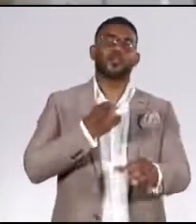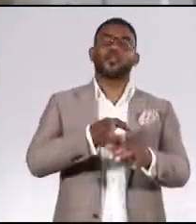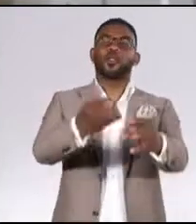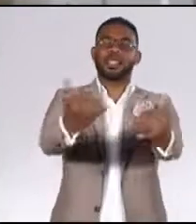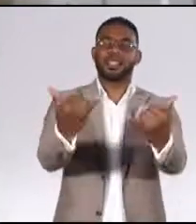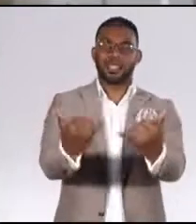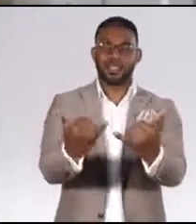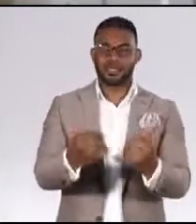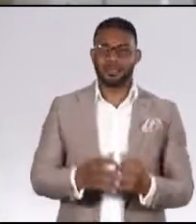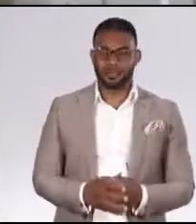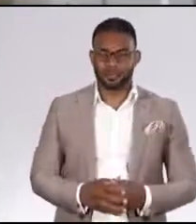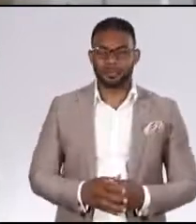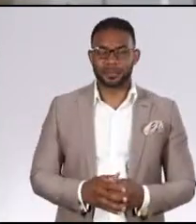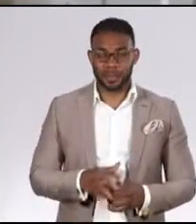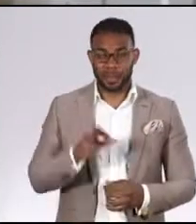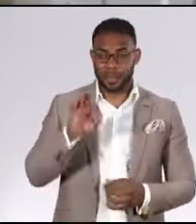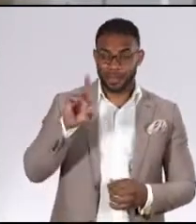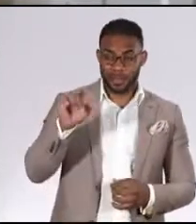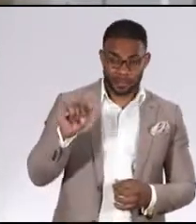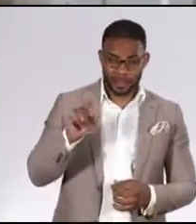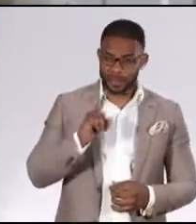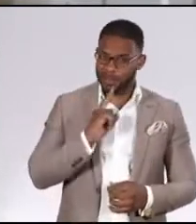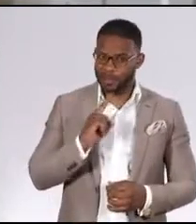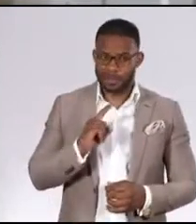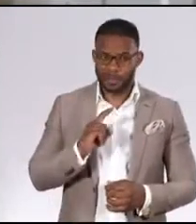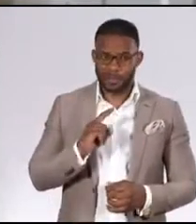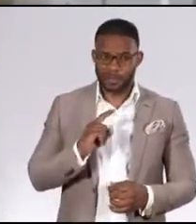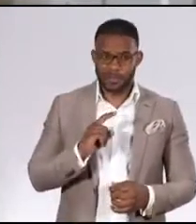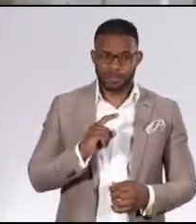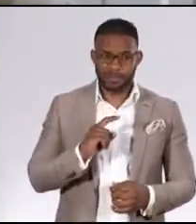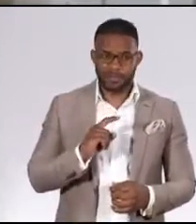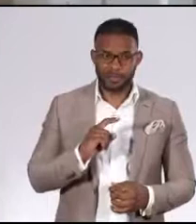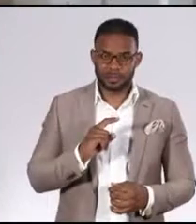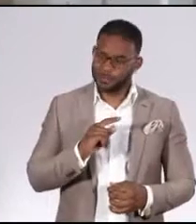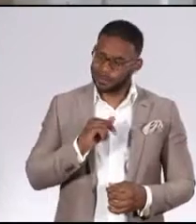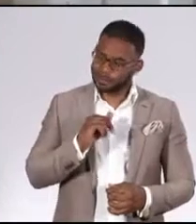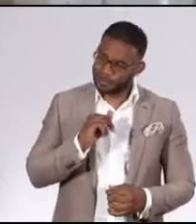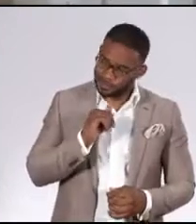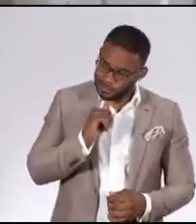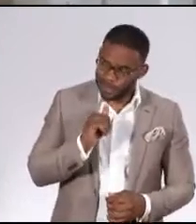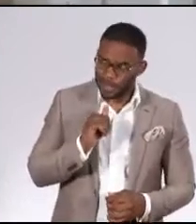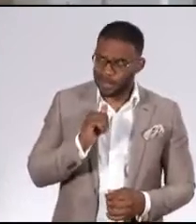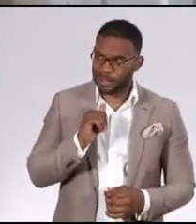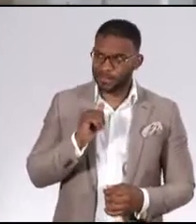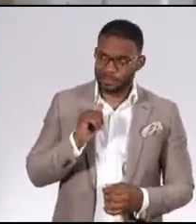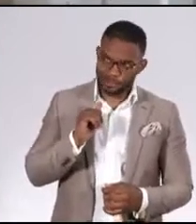um The fda is uh is is not in adversarial, monolithic.